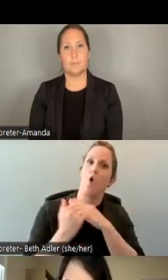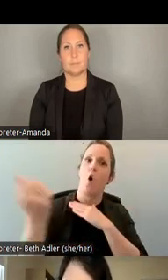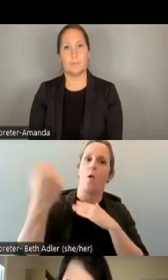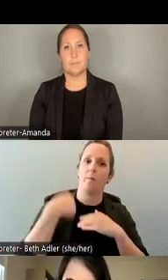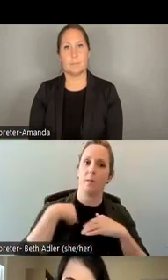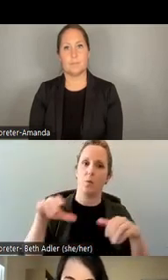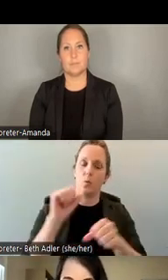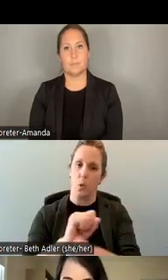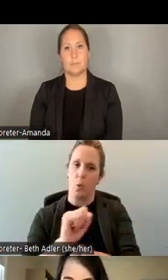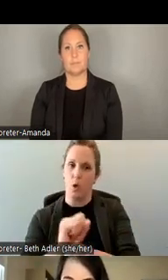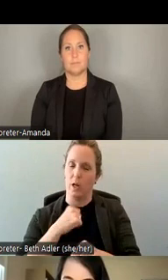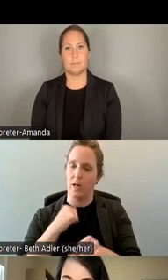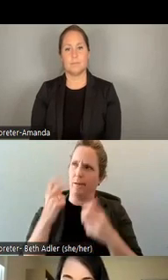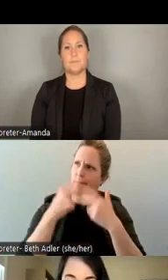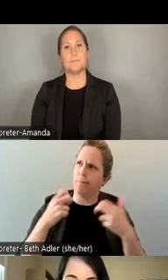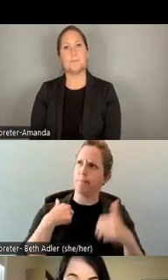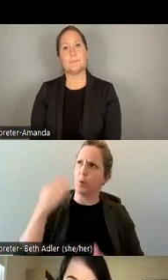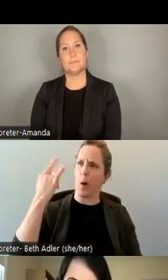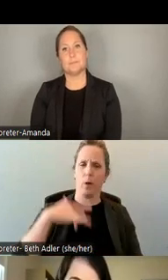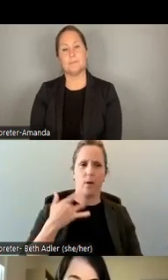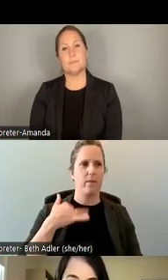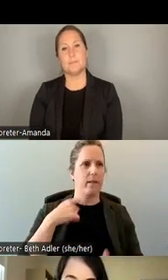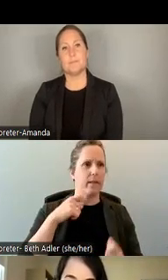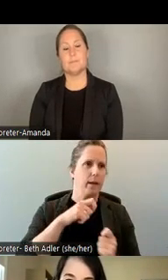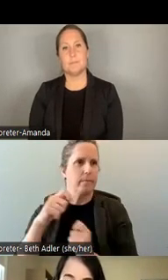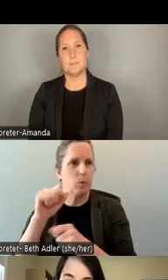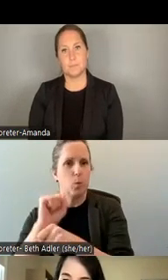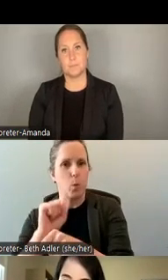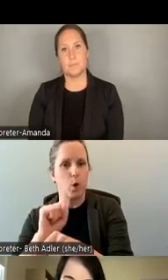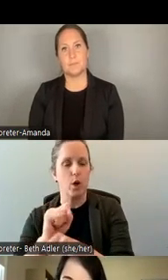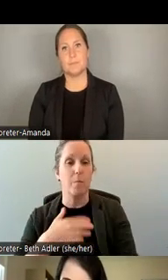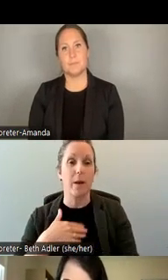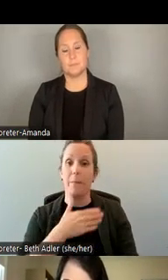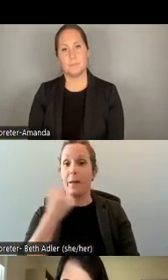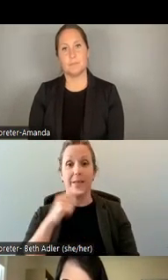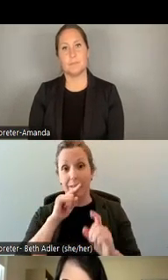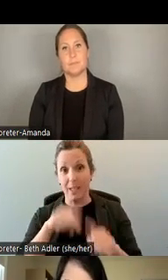drawn to the work that I do and the best answer I can give is that I grew up essentially in the